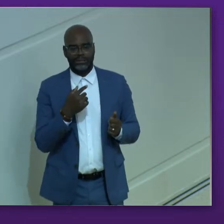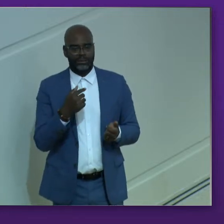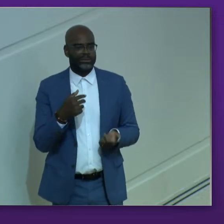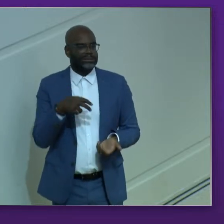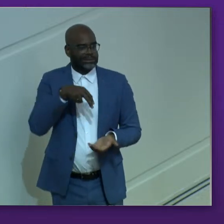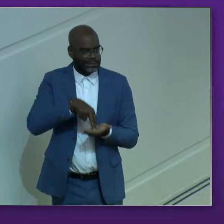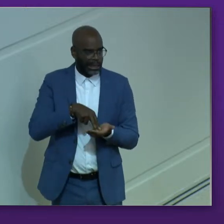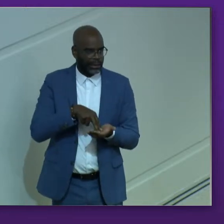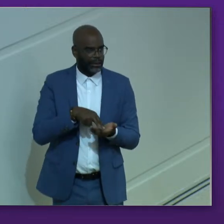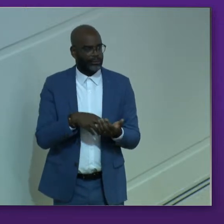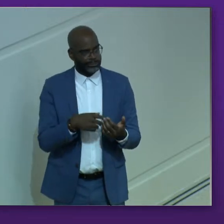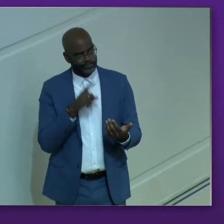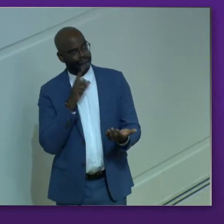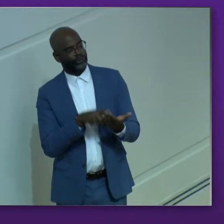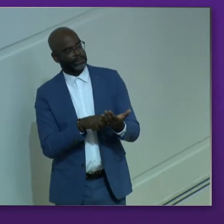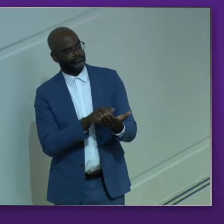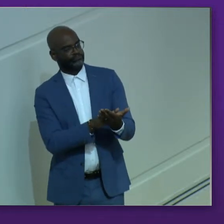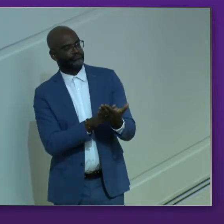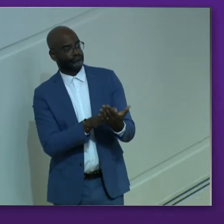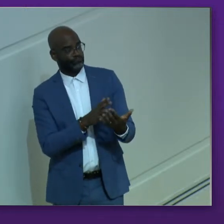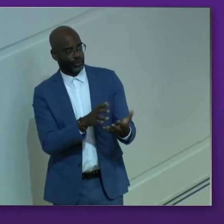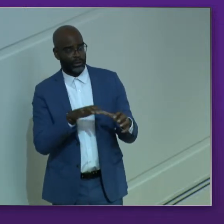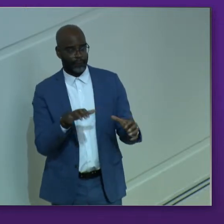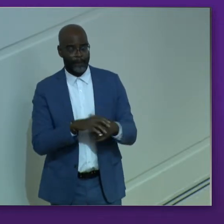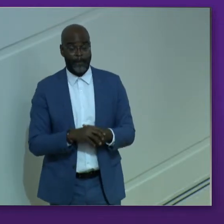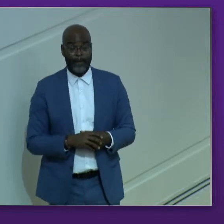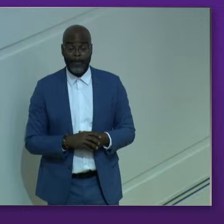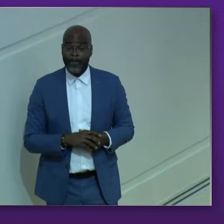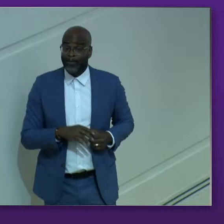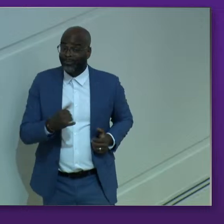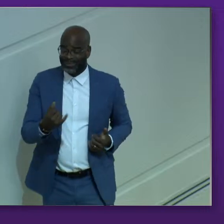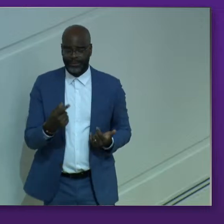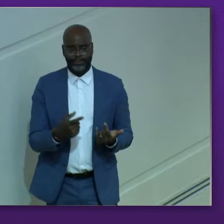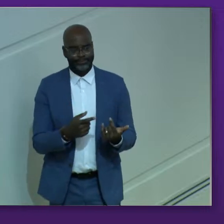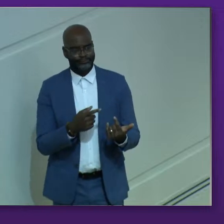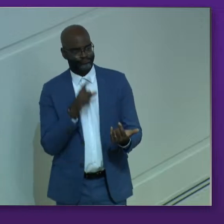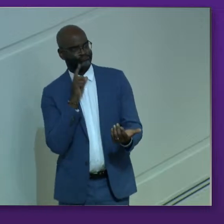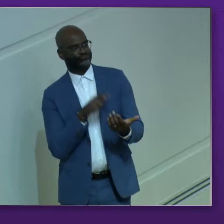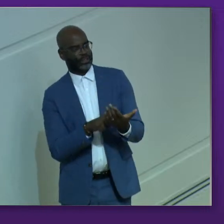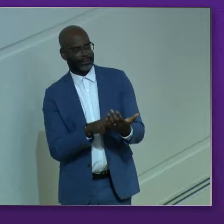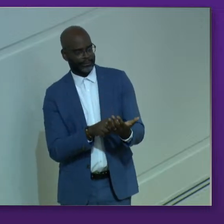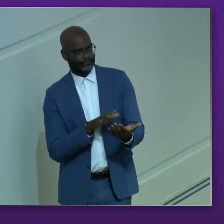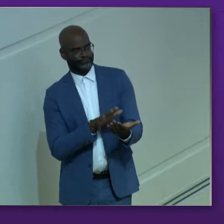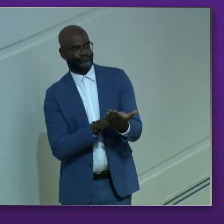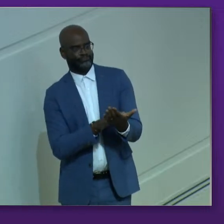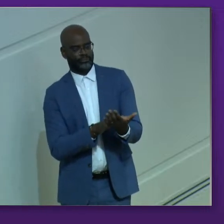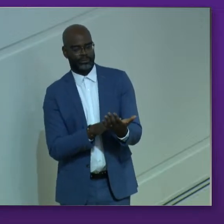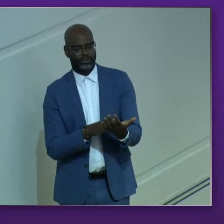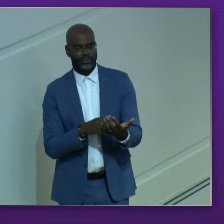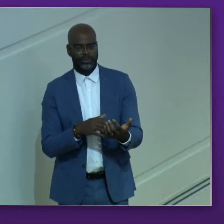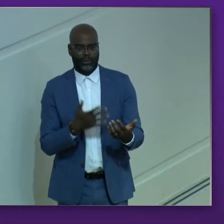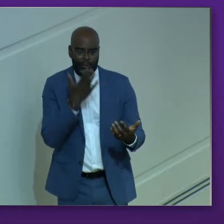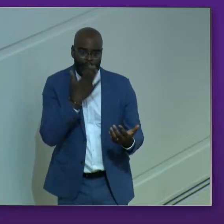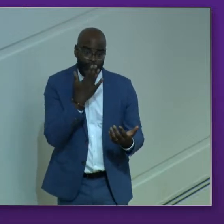ON THE SCREEN AND IT RECEIVED YOUR NAME IF YOU ARE ABLE I